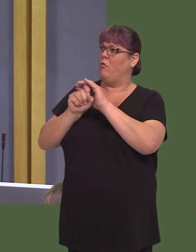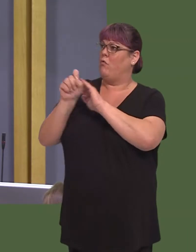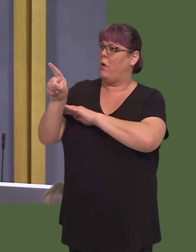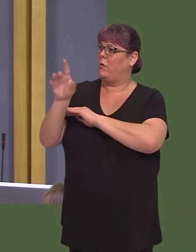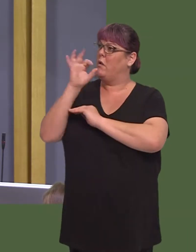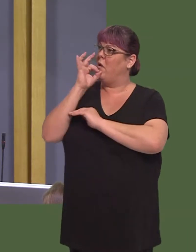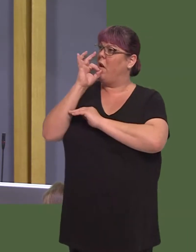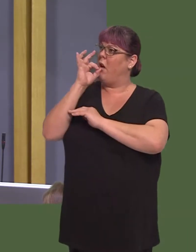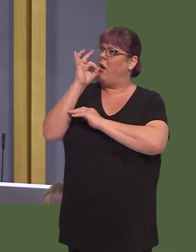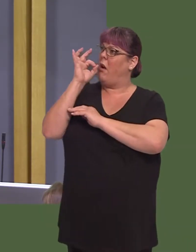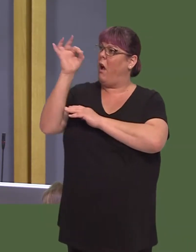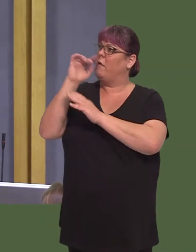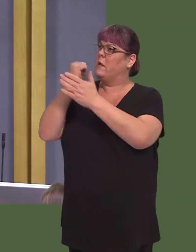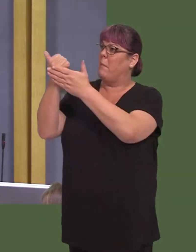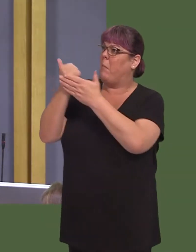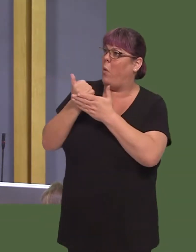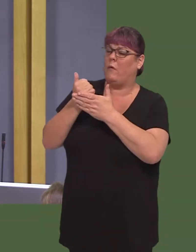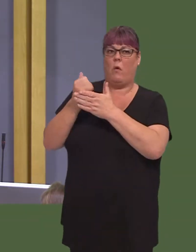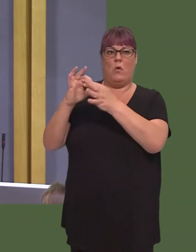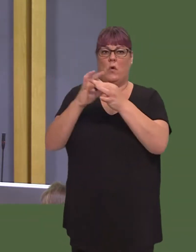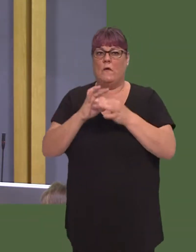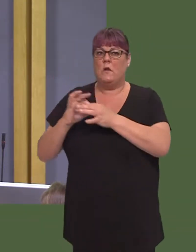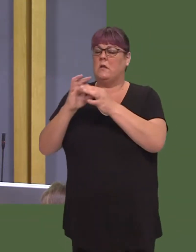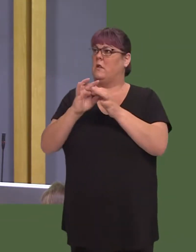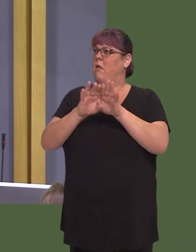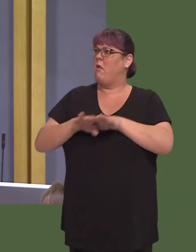to change the offer that actually starts getting more students coming to Wales, such as the